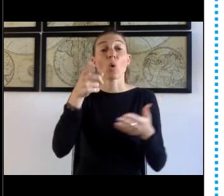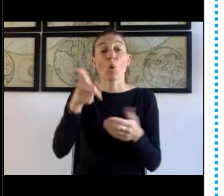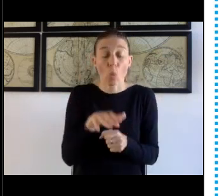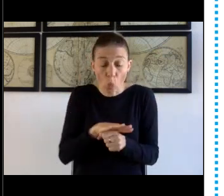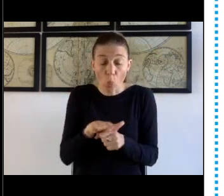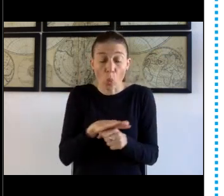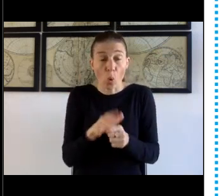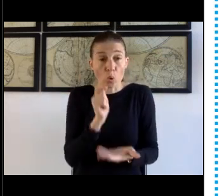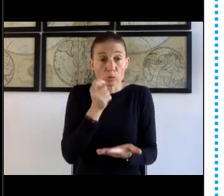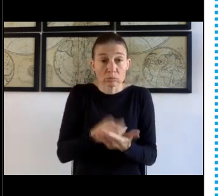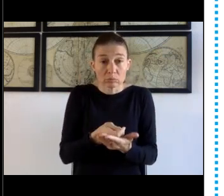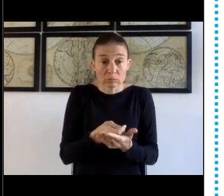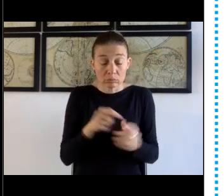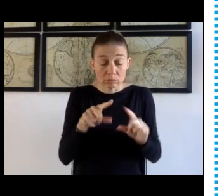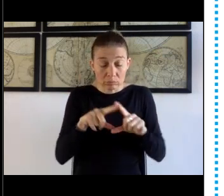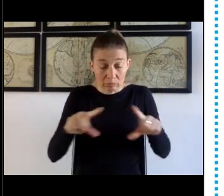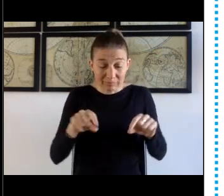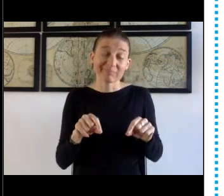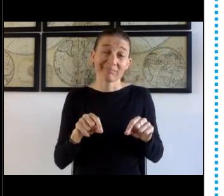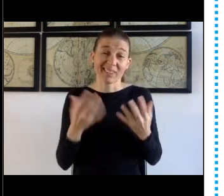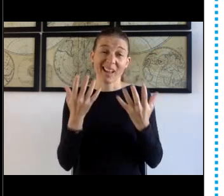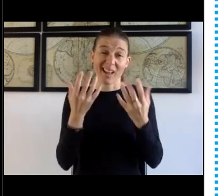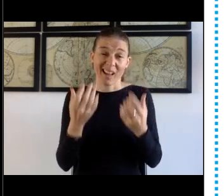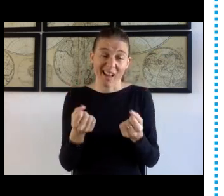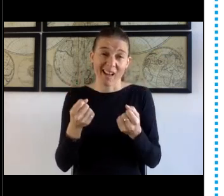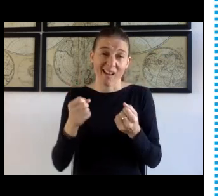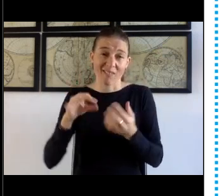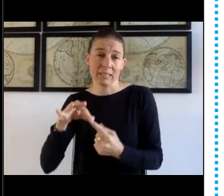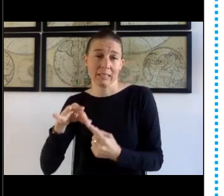it's an issue with too many exceptions but websites, mobile apps,